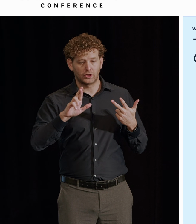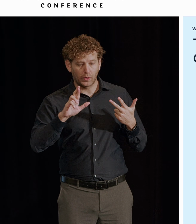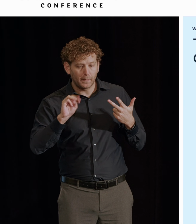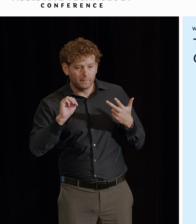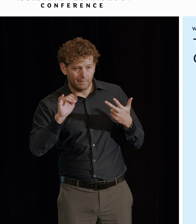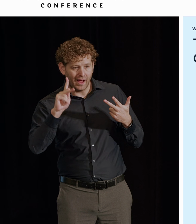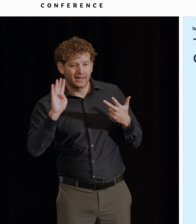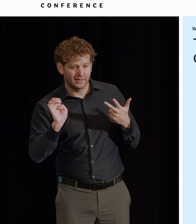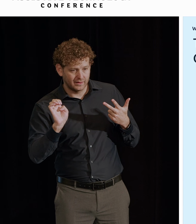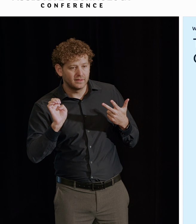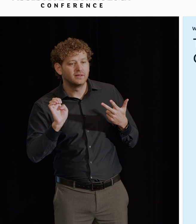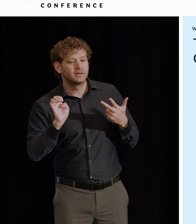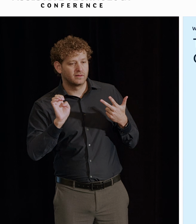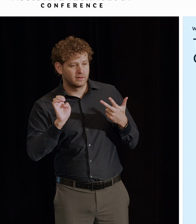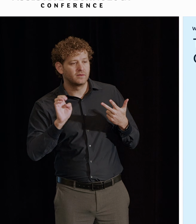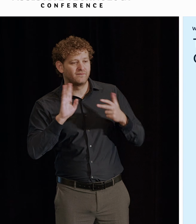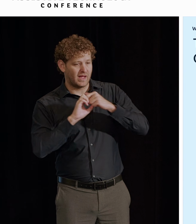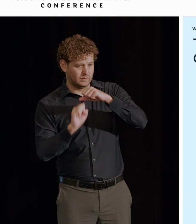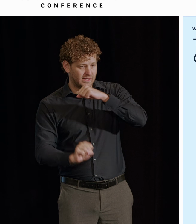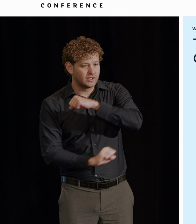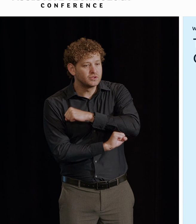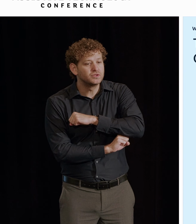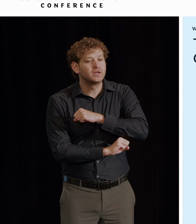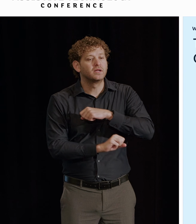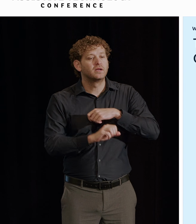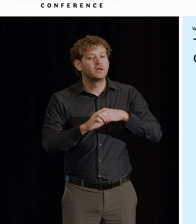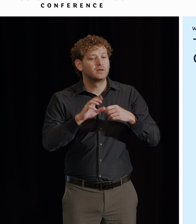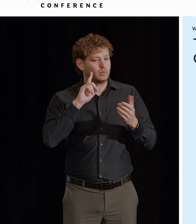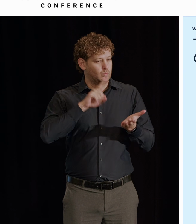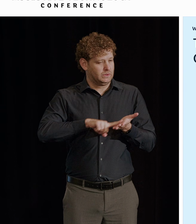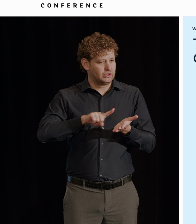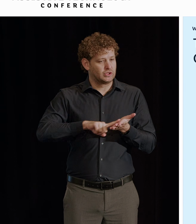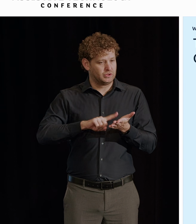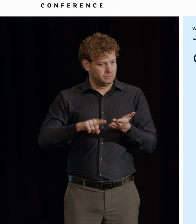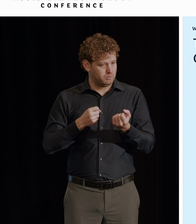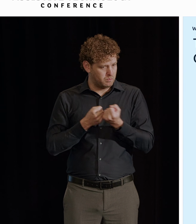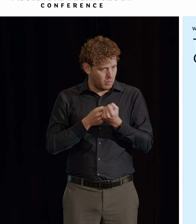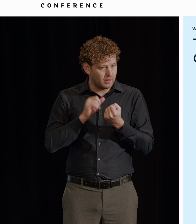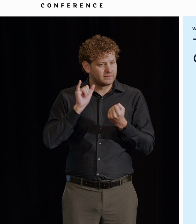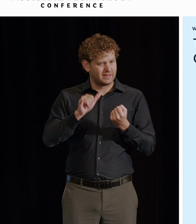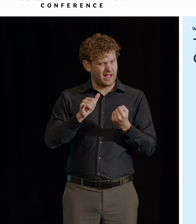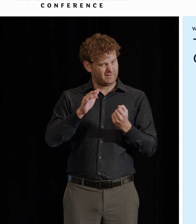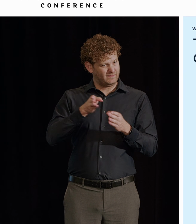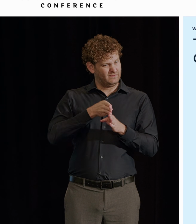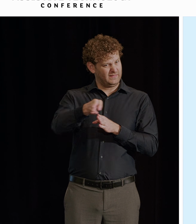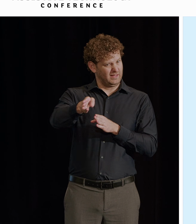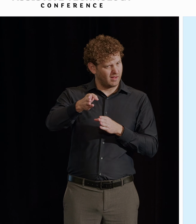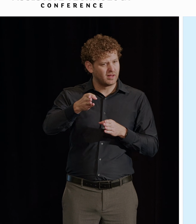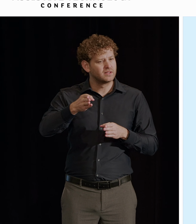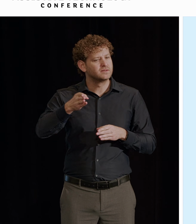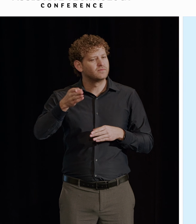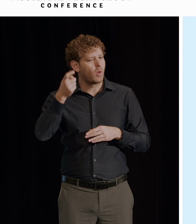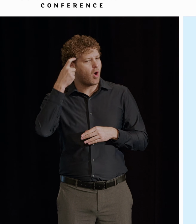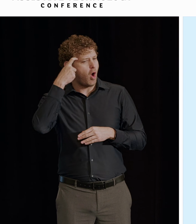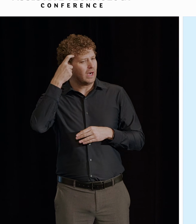us into entirely new territory, which is cognitive accessibility.